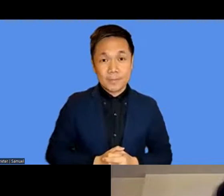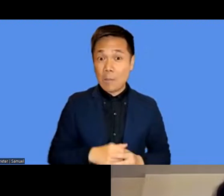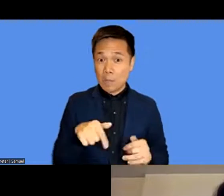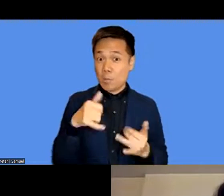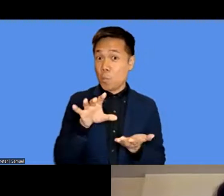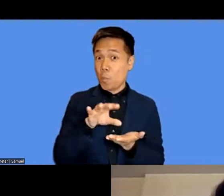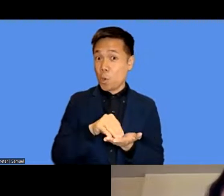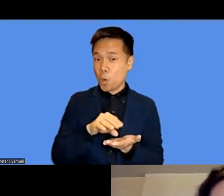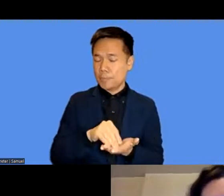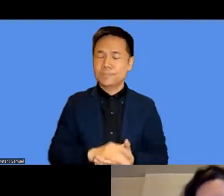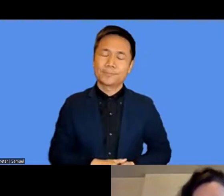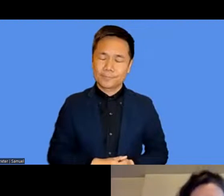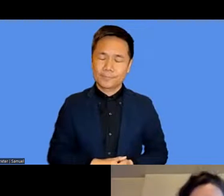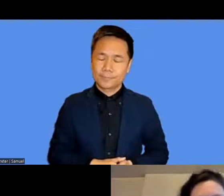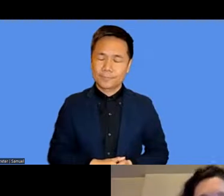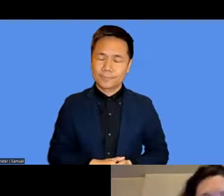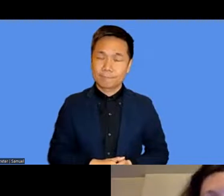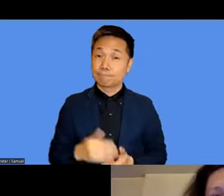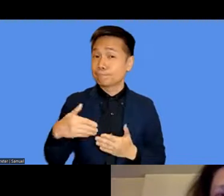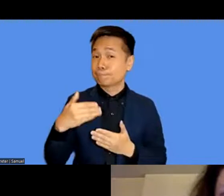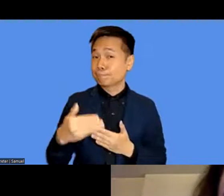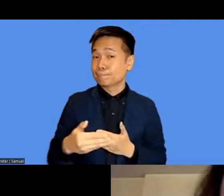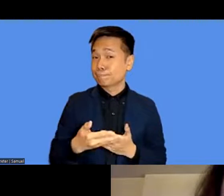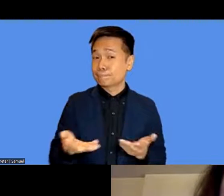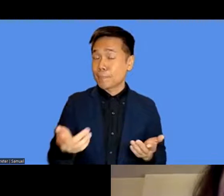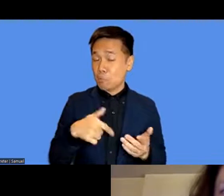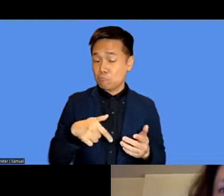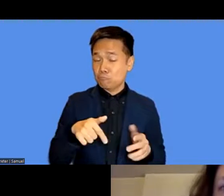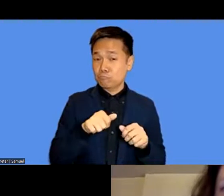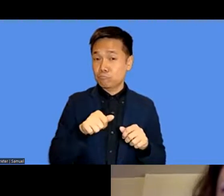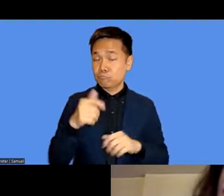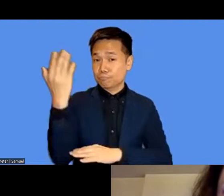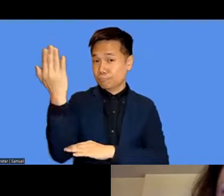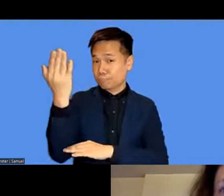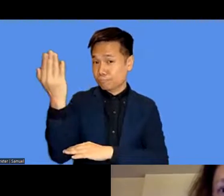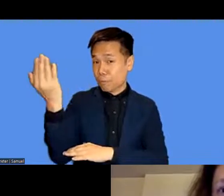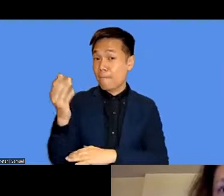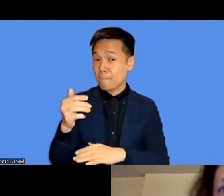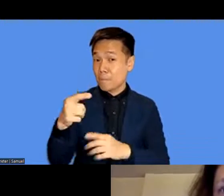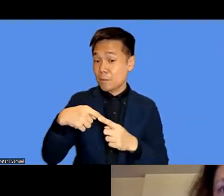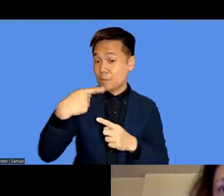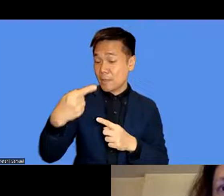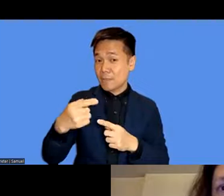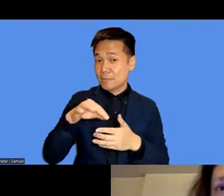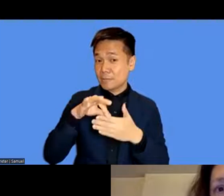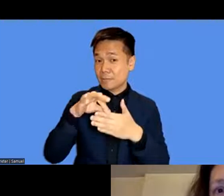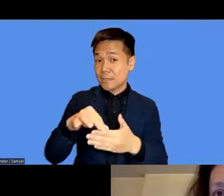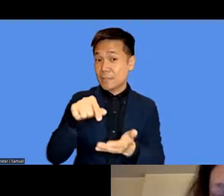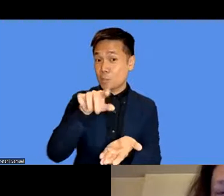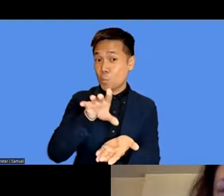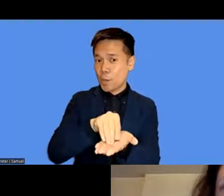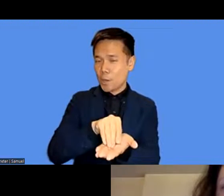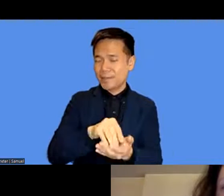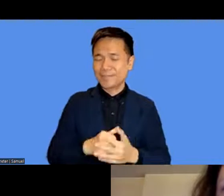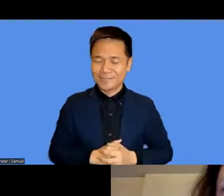so after the presentation, you will get something about the recording, and I assume some information